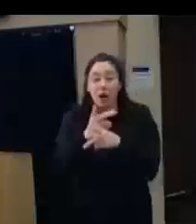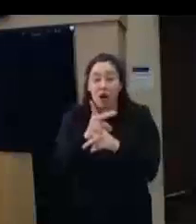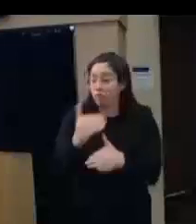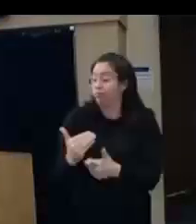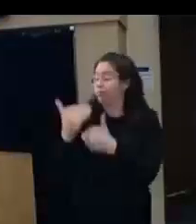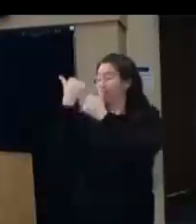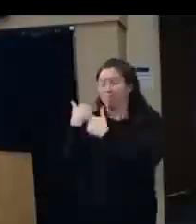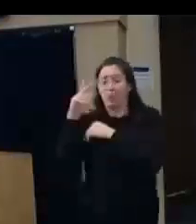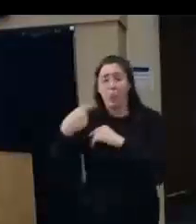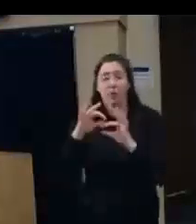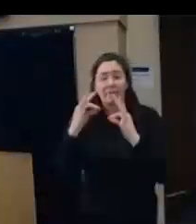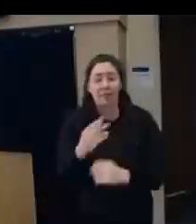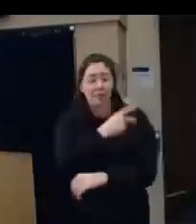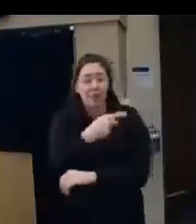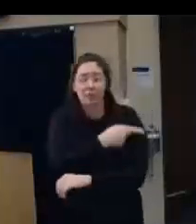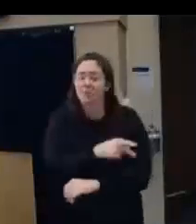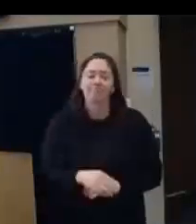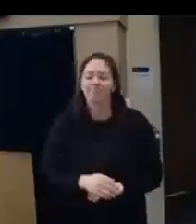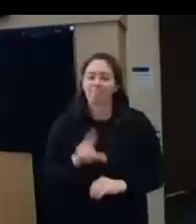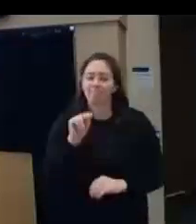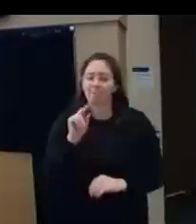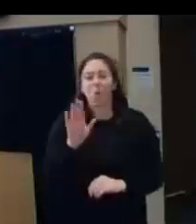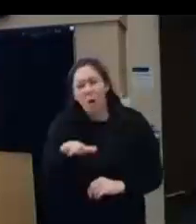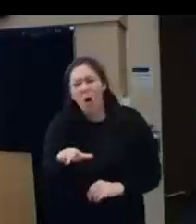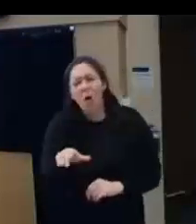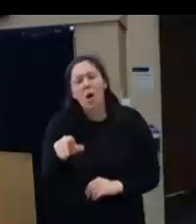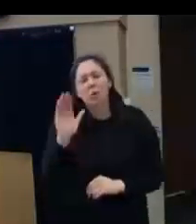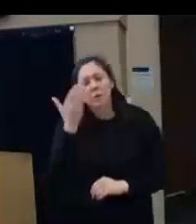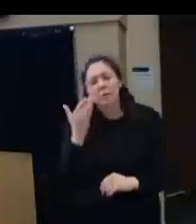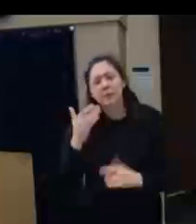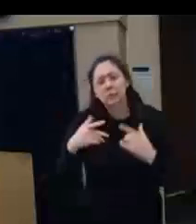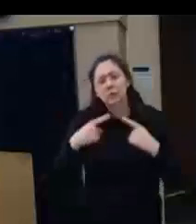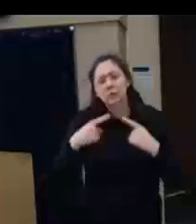it's unkind to say to somebody well yeah gosh you sound depressed go talk to your family doctor and